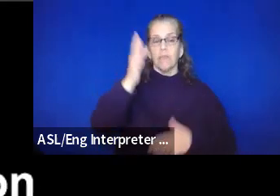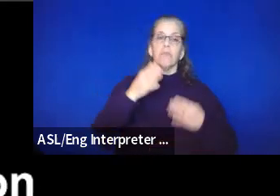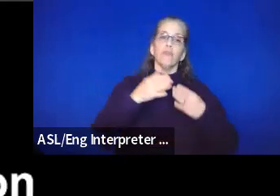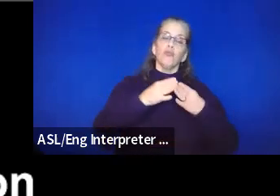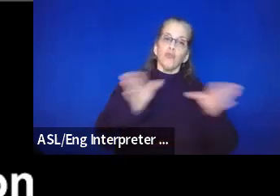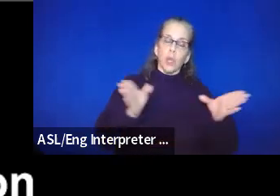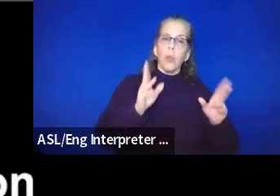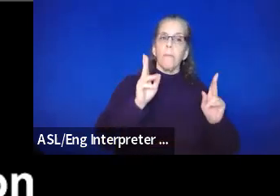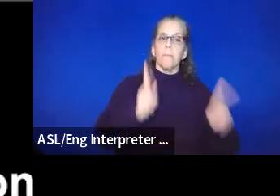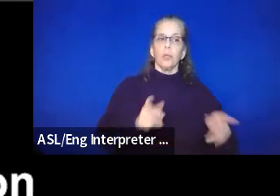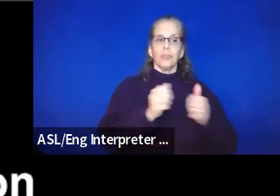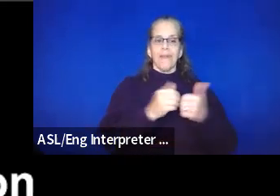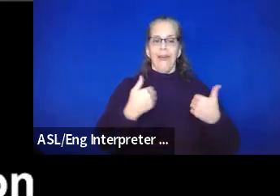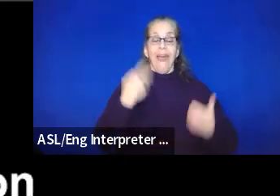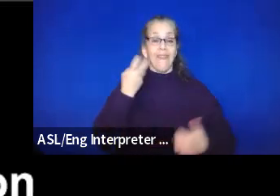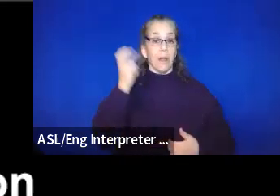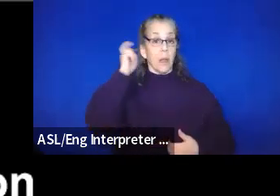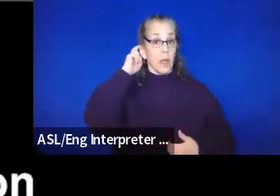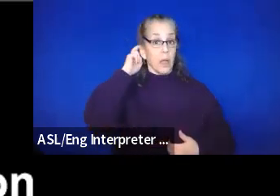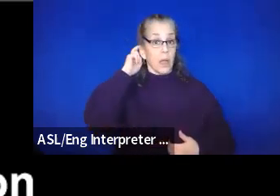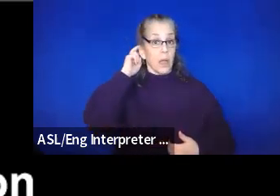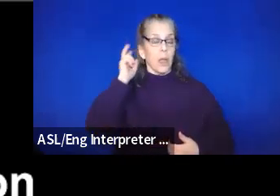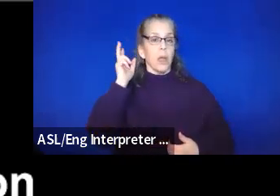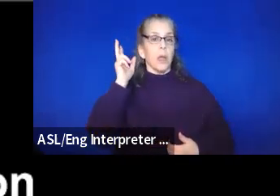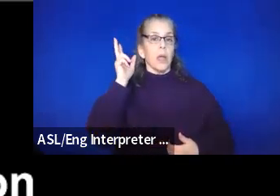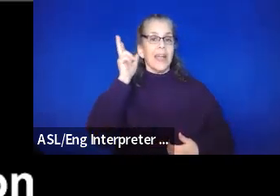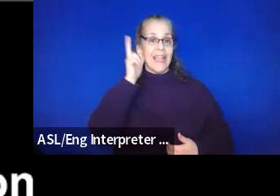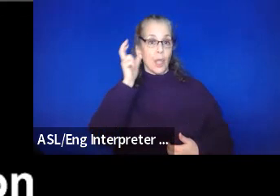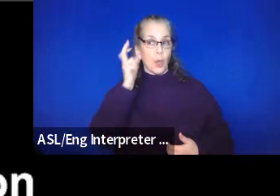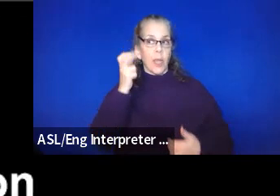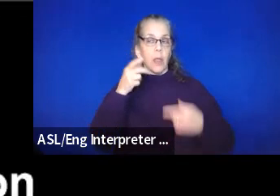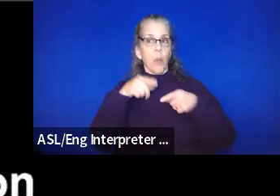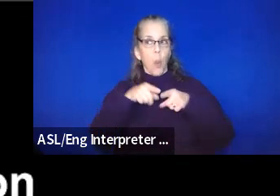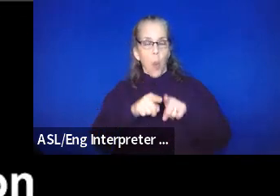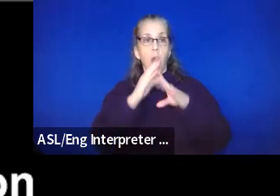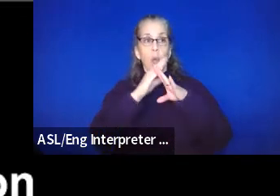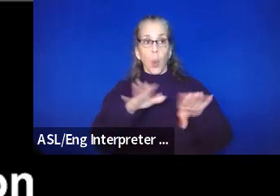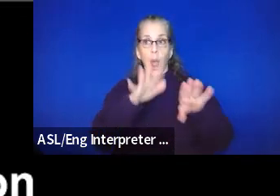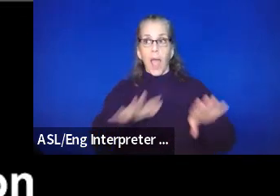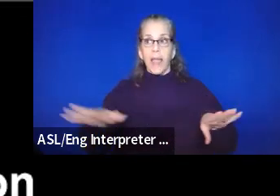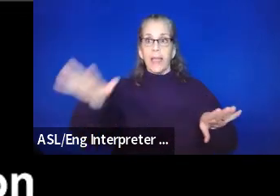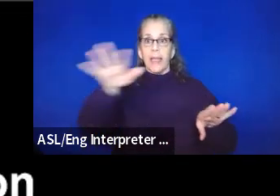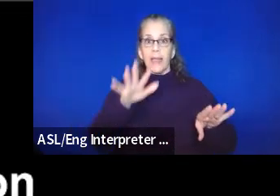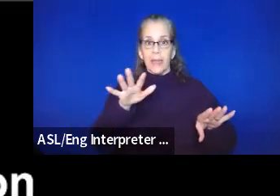implant hearing in quiet is going to be working as hard to hear as a typically hearing person